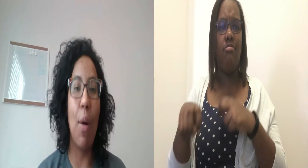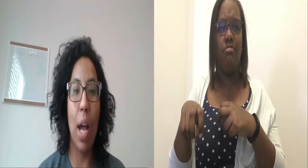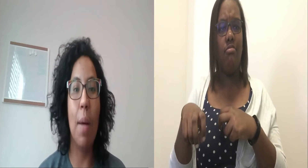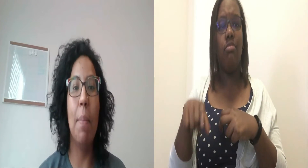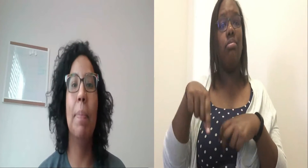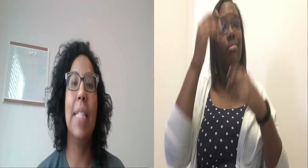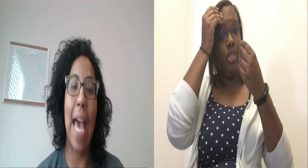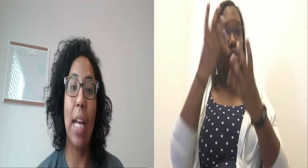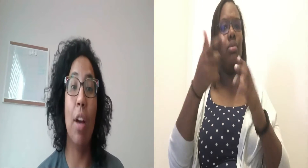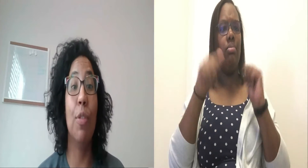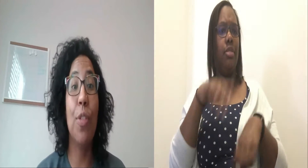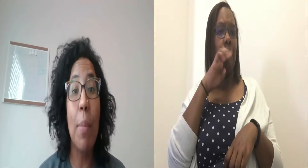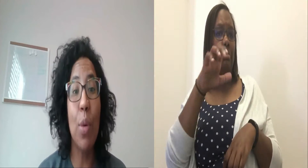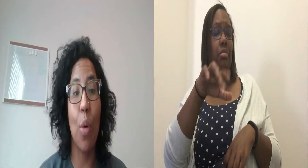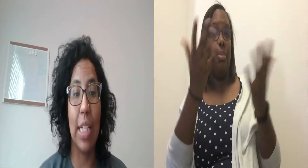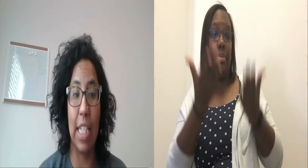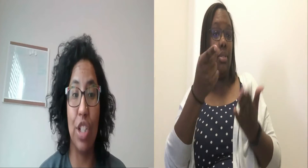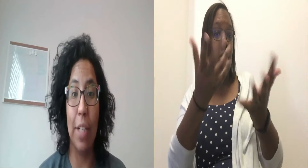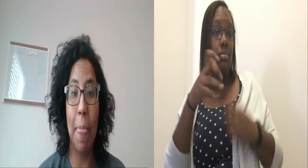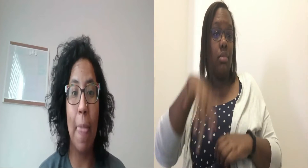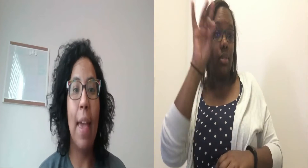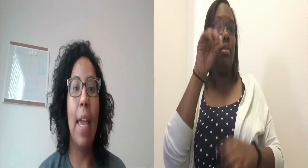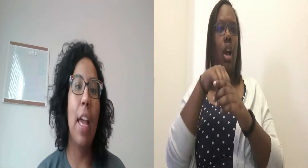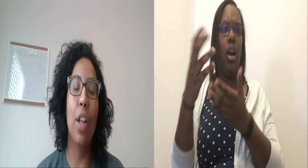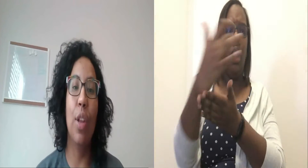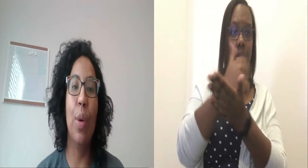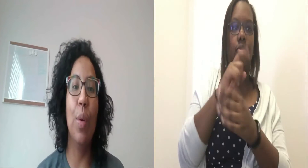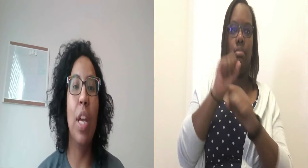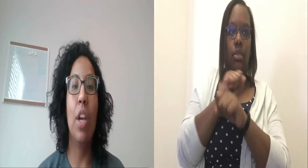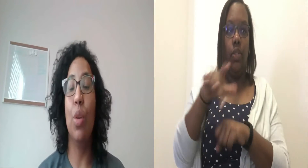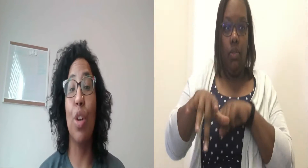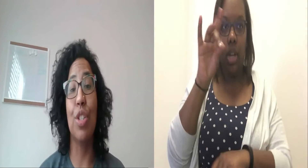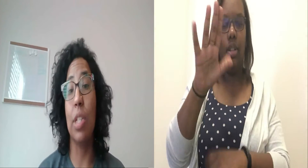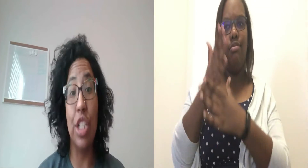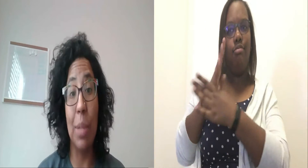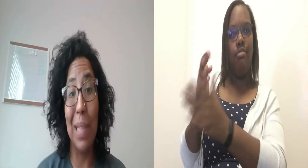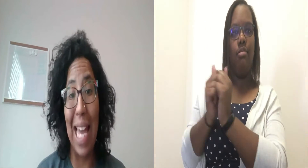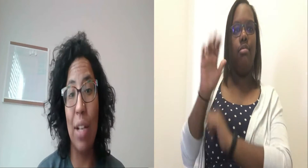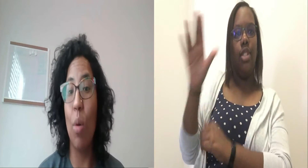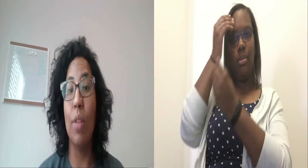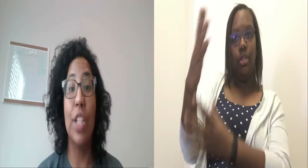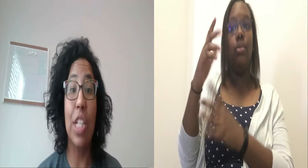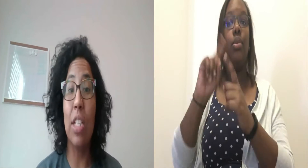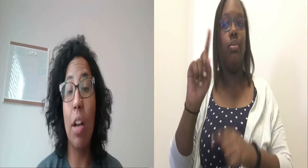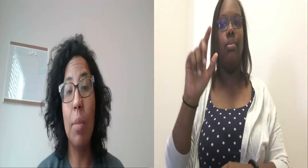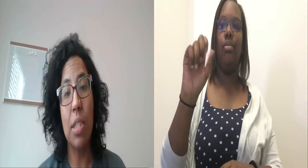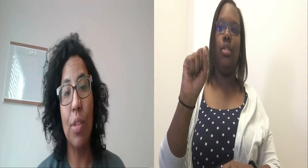outcome data from your organization include your strategic plan or visioning documents